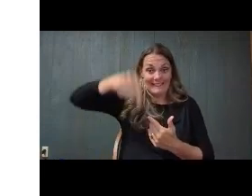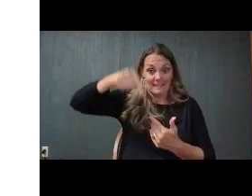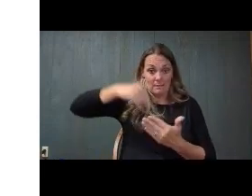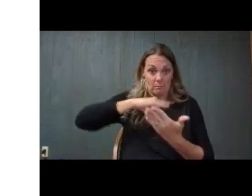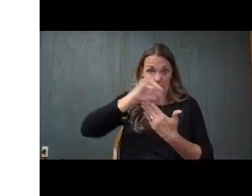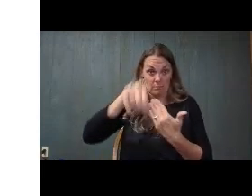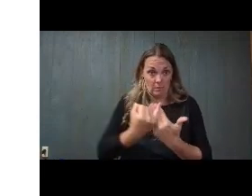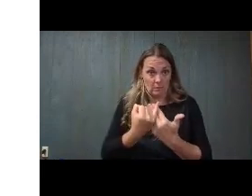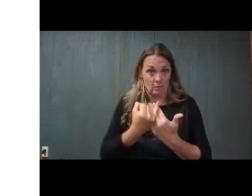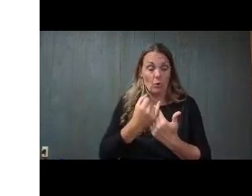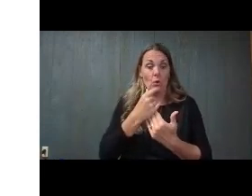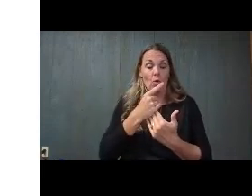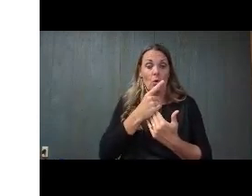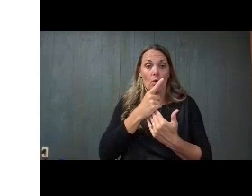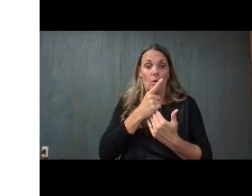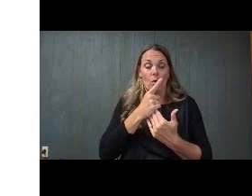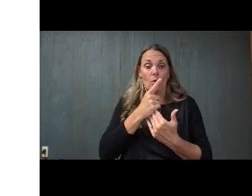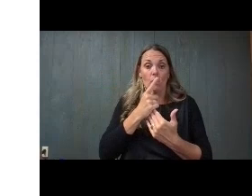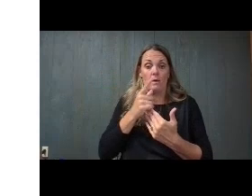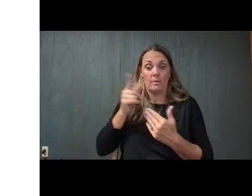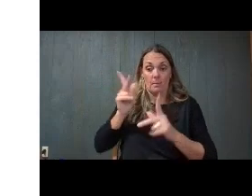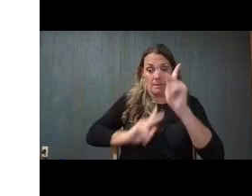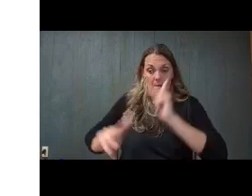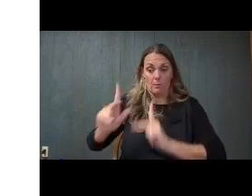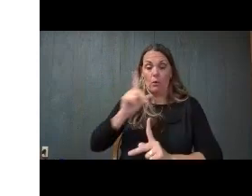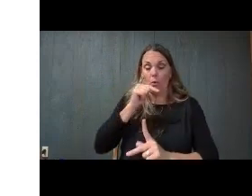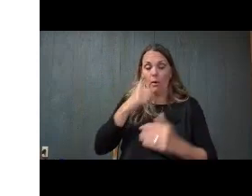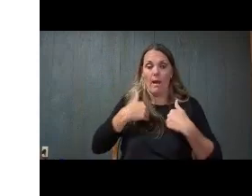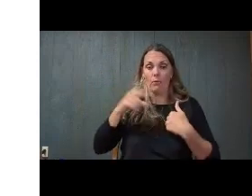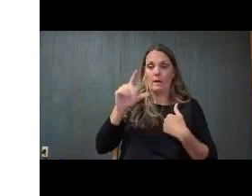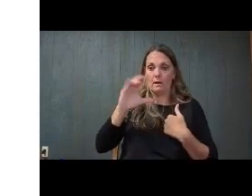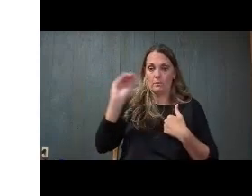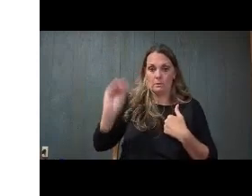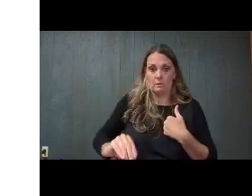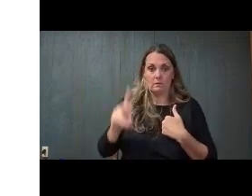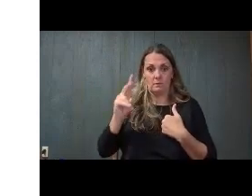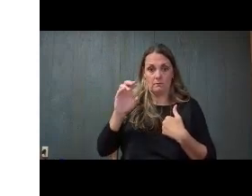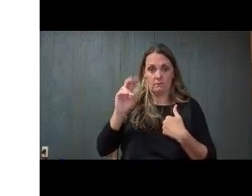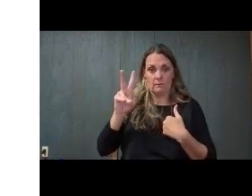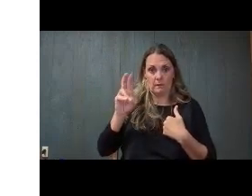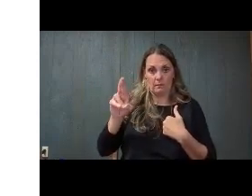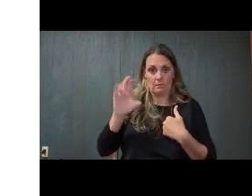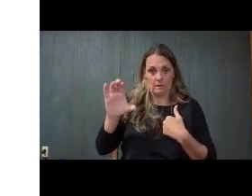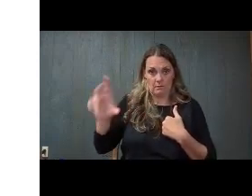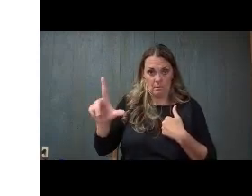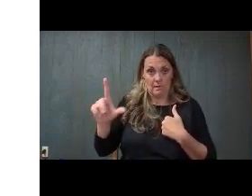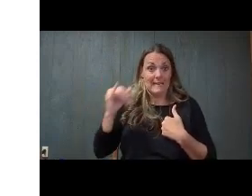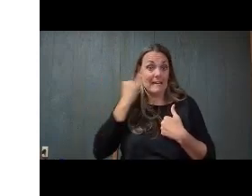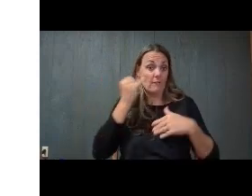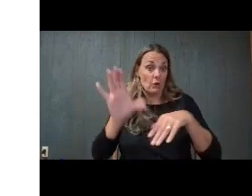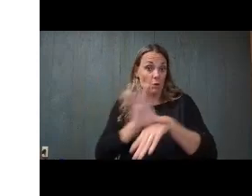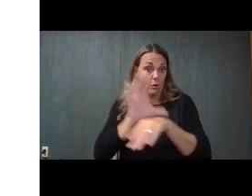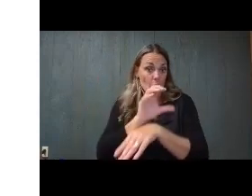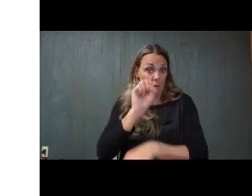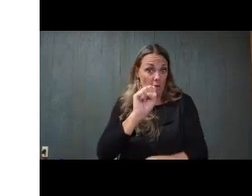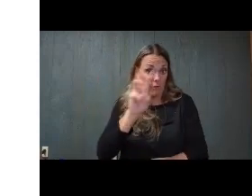who will carry a 1 to 100% VR caseload if computer software needs to be purchased